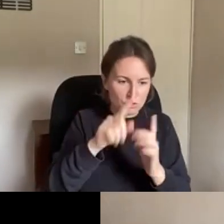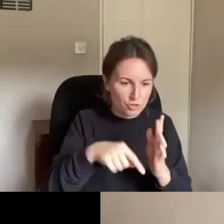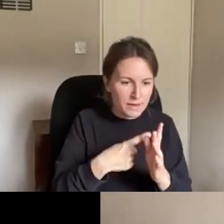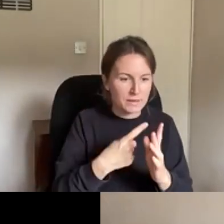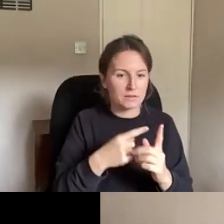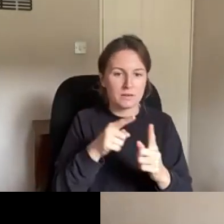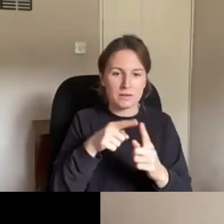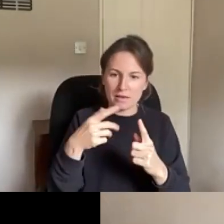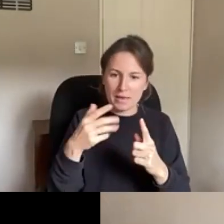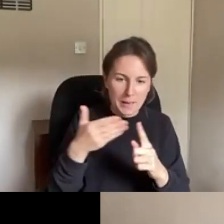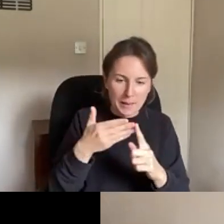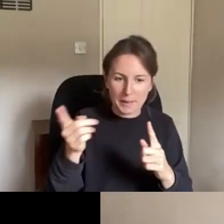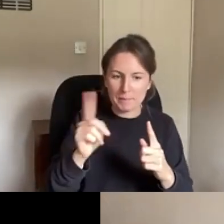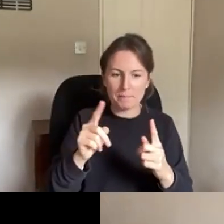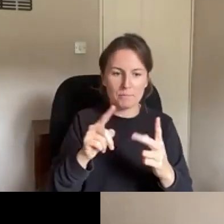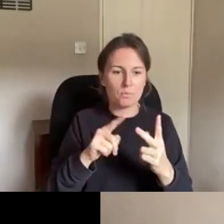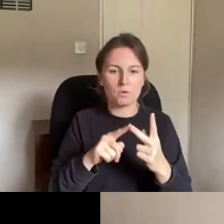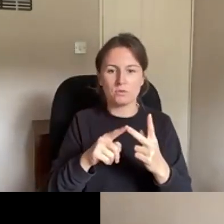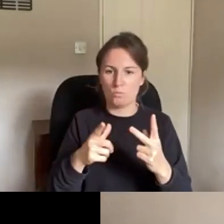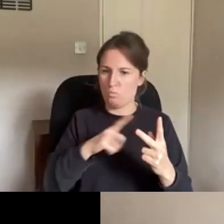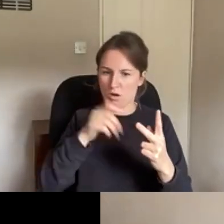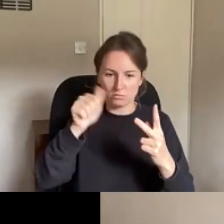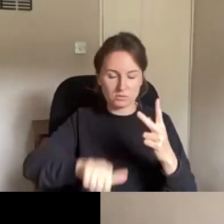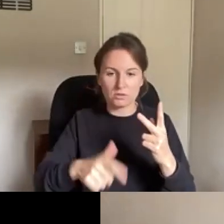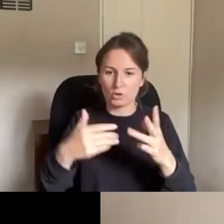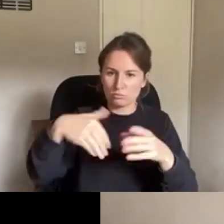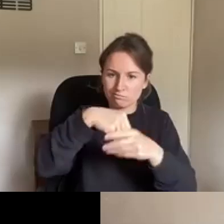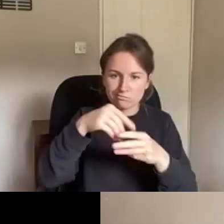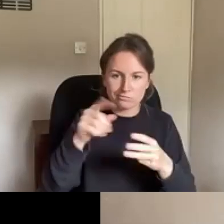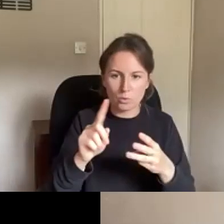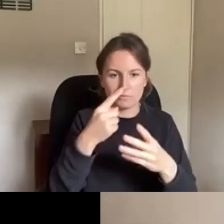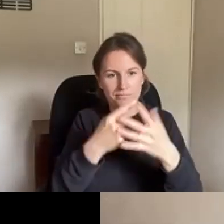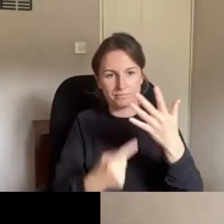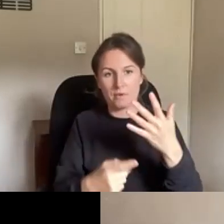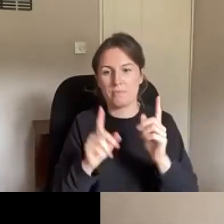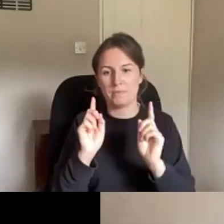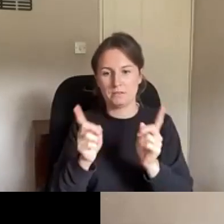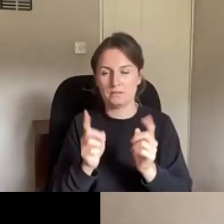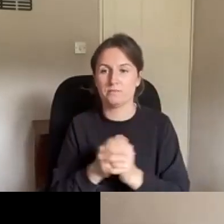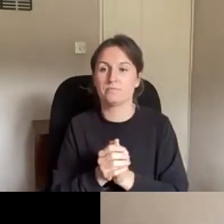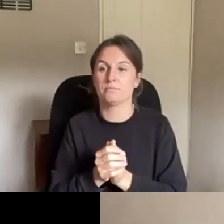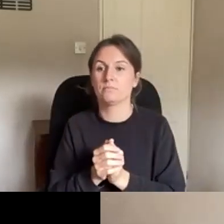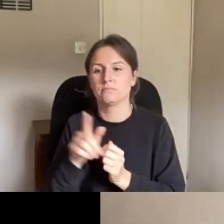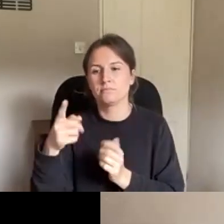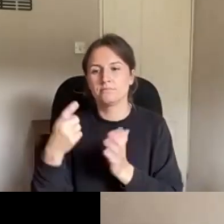It just makes it easy for us to compare it against the other applicants as well. I think that's putting it really well, it's like where you were,